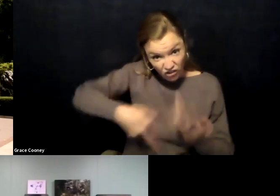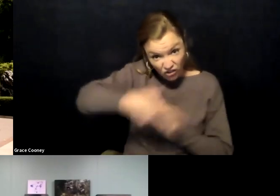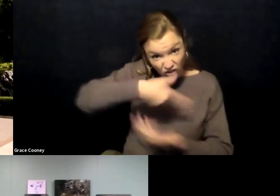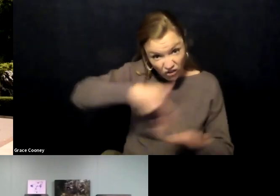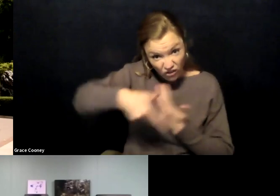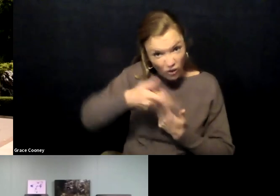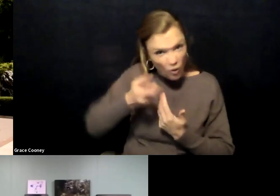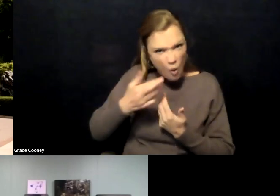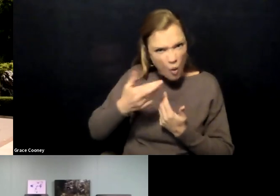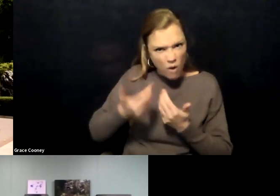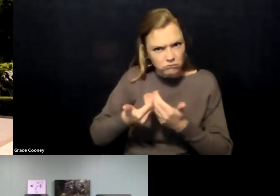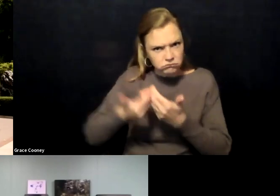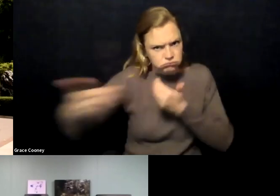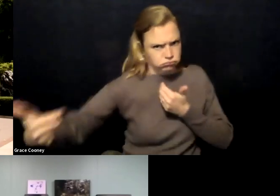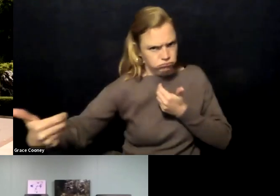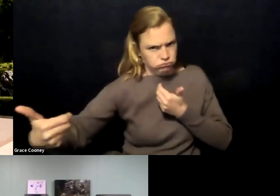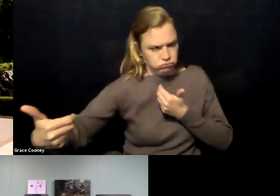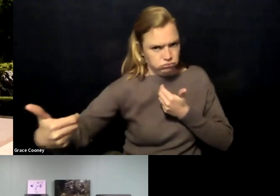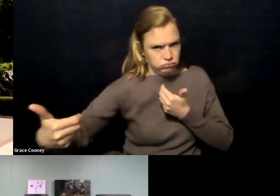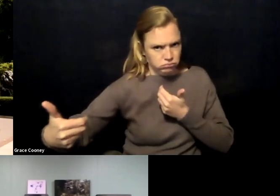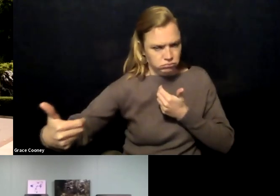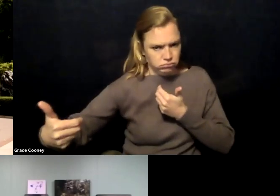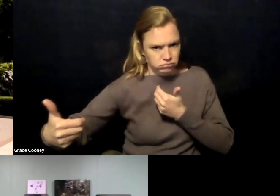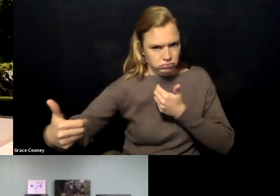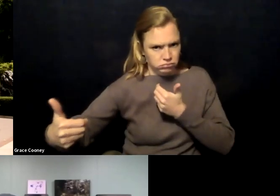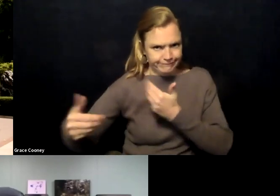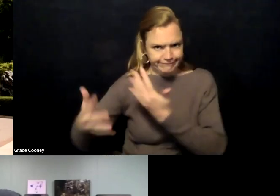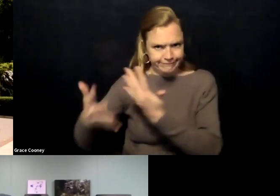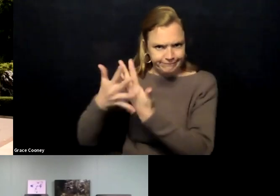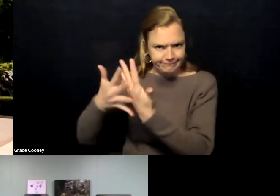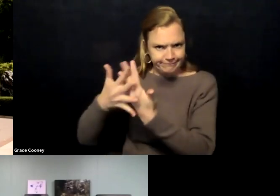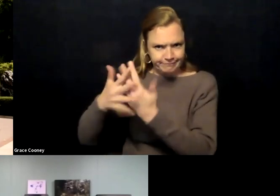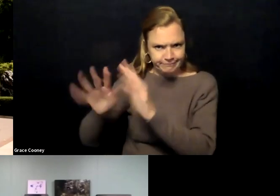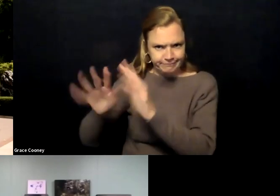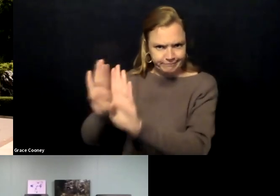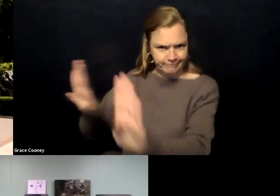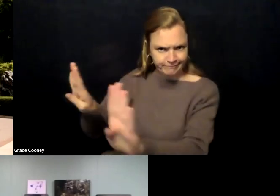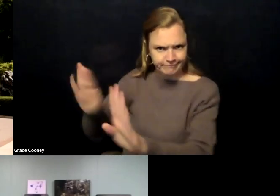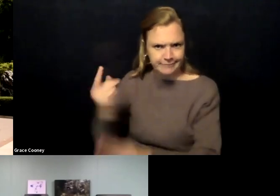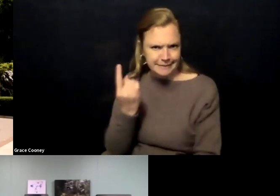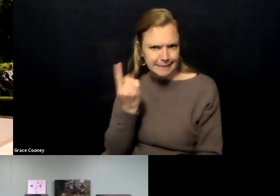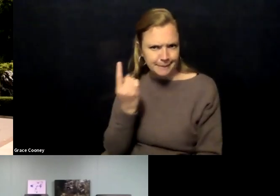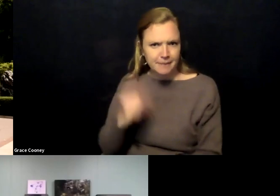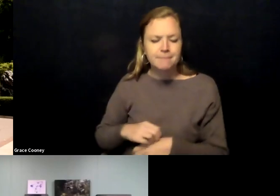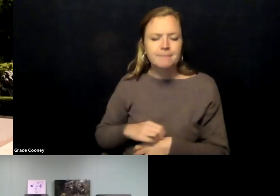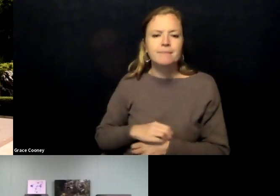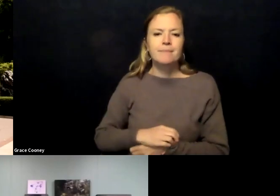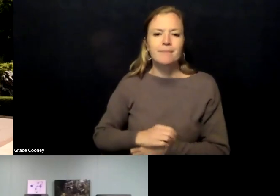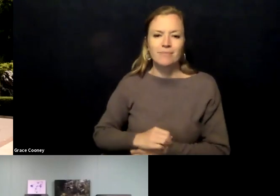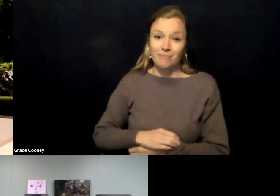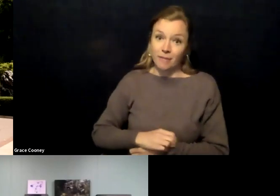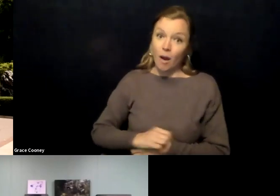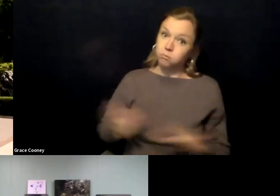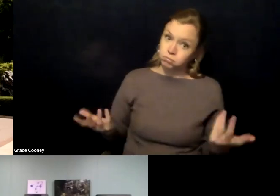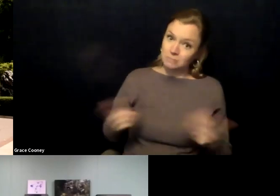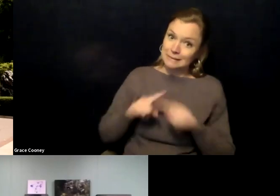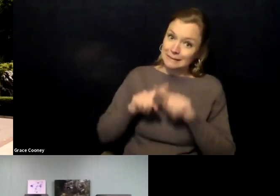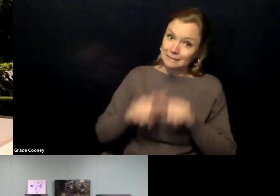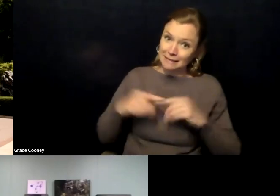[Tina] Sometimes. You know, it certainly depends on